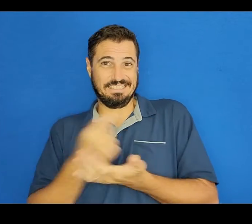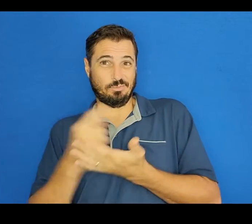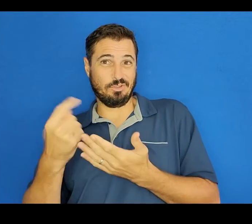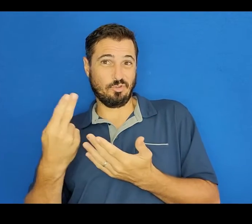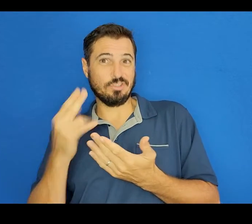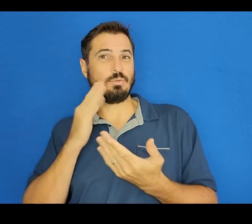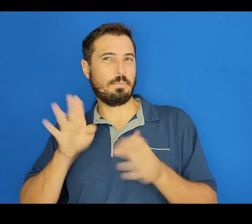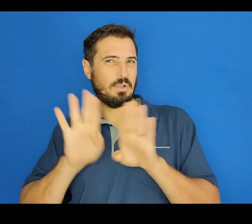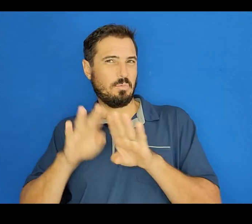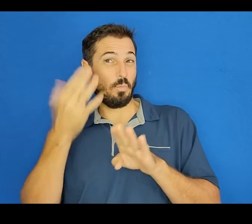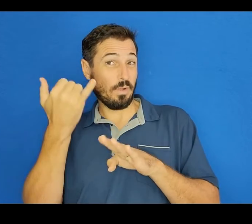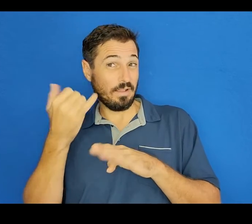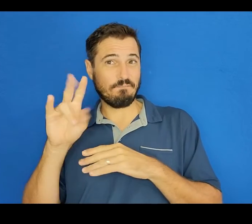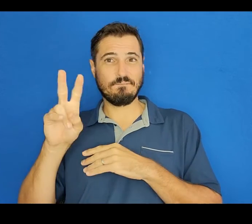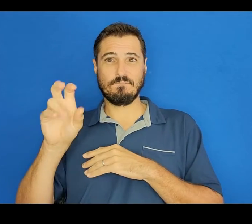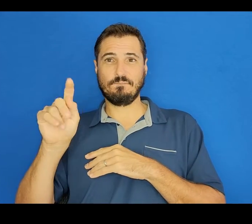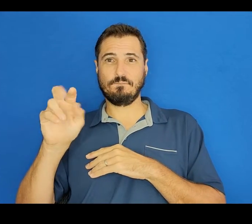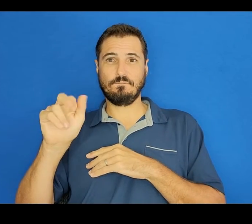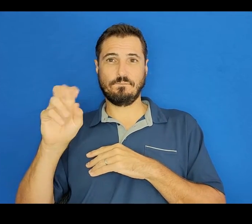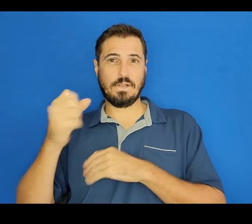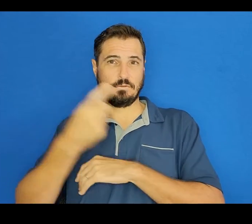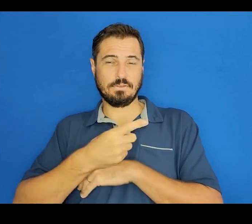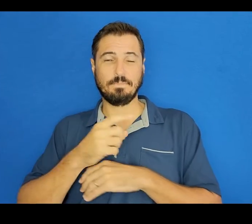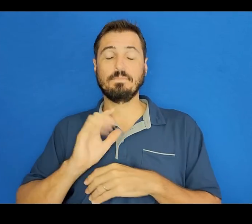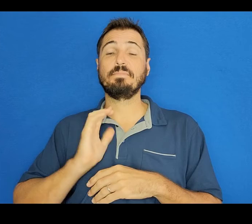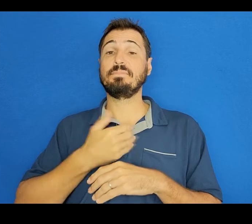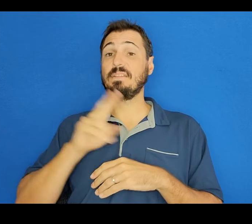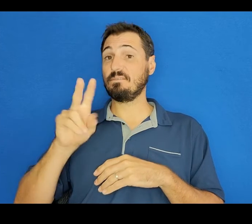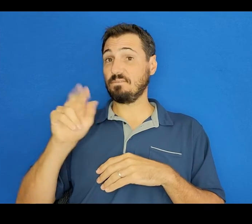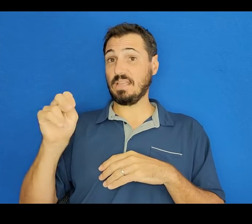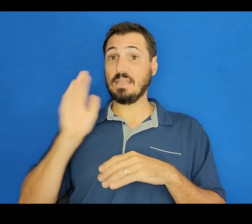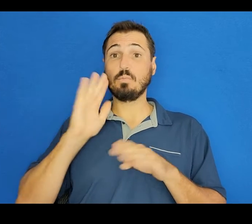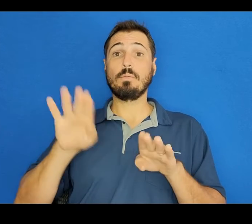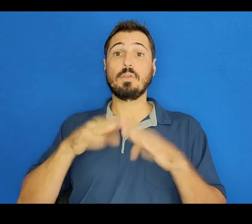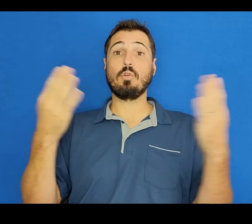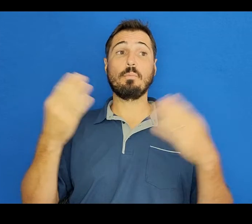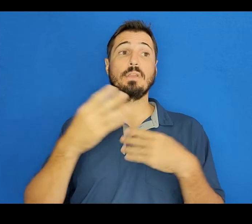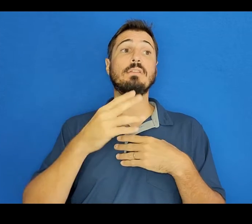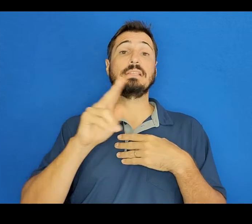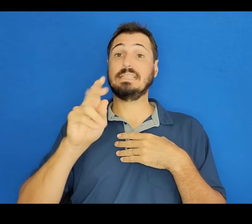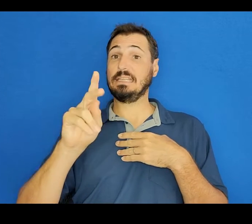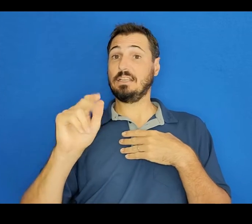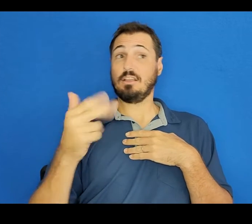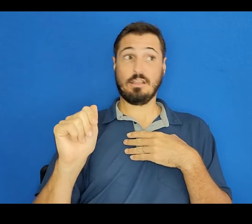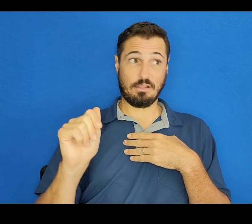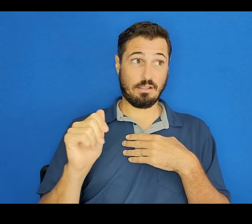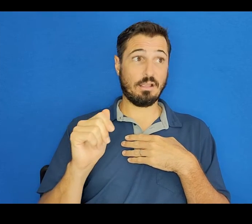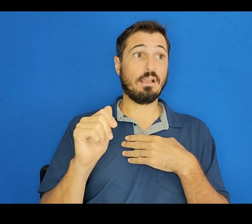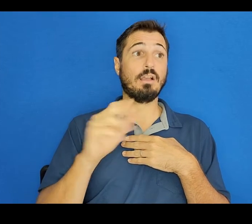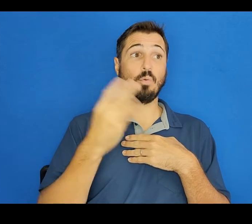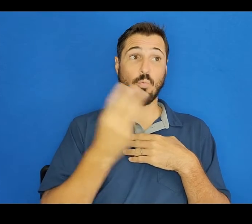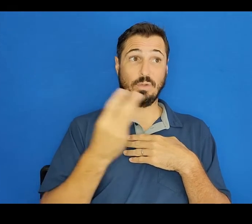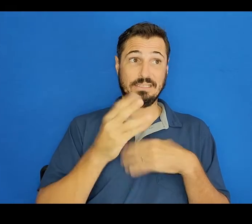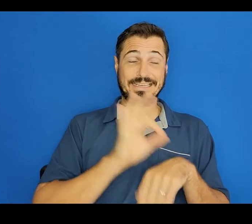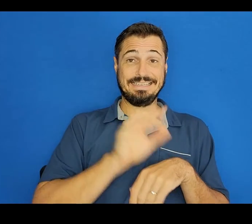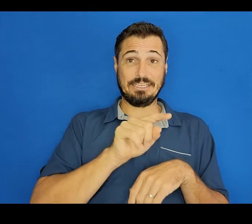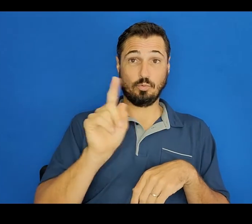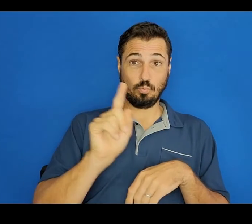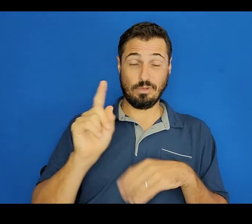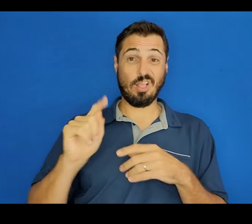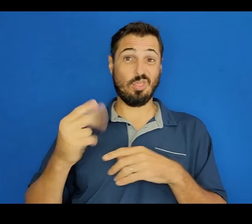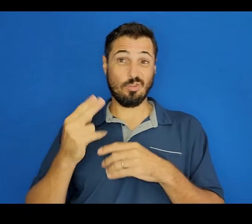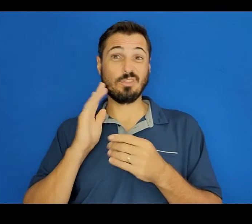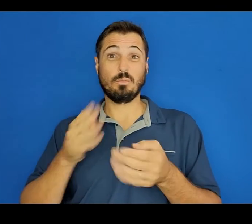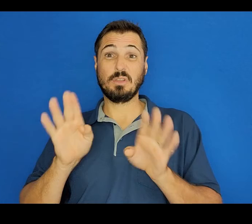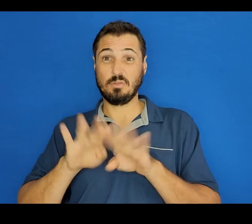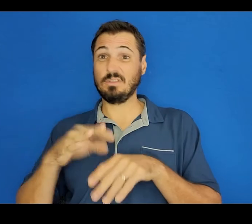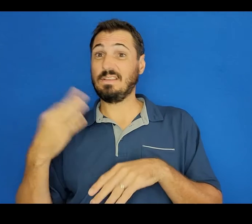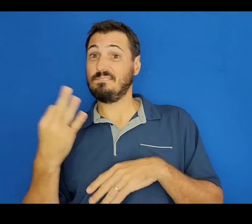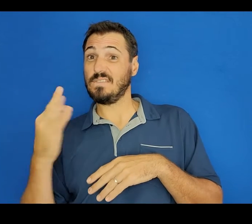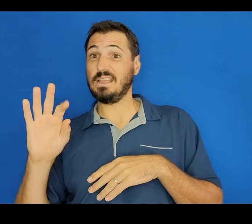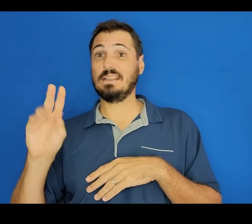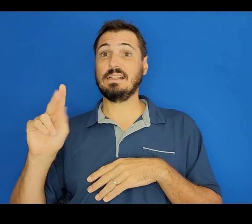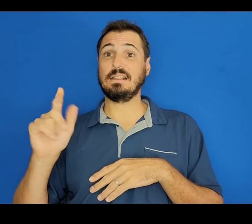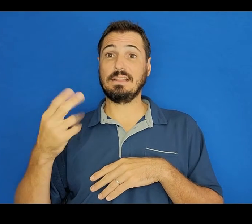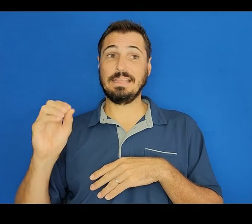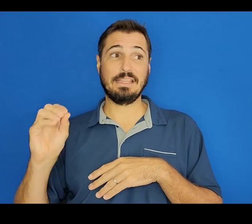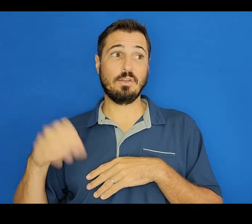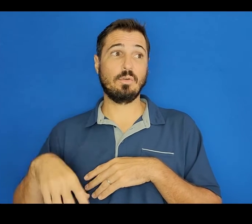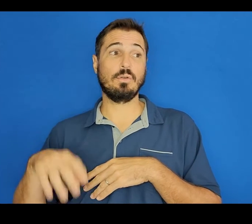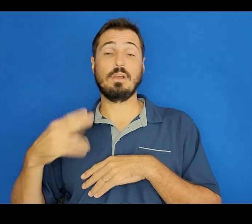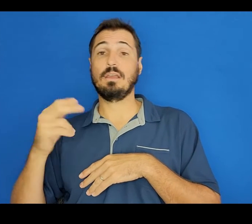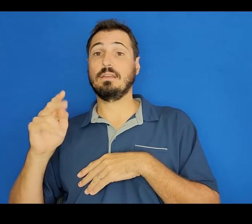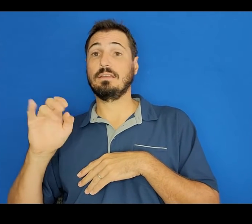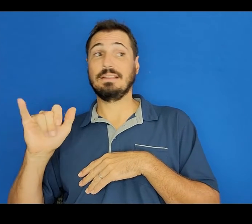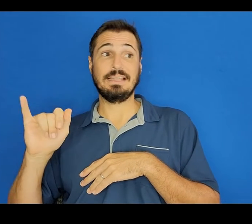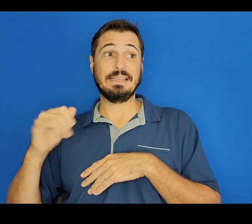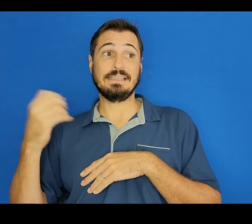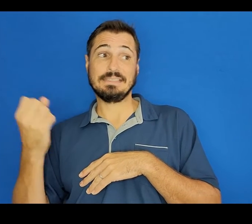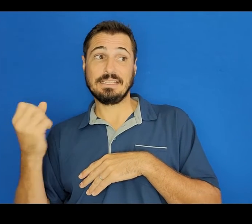Our mobile testing van will be open in Kekaha on Wednesday from 9 to 1. It will be closed this Thursday. It will be in Kalaheo on Friday, Hanalei on Saturday, and Kapaa on Sunday, from 9 to 1